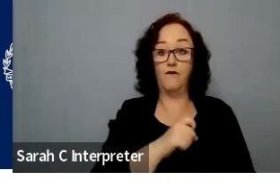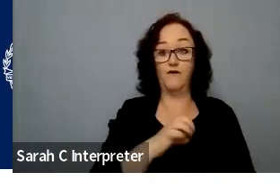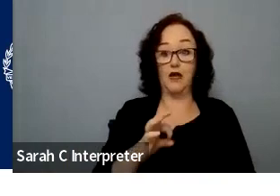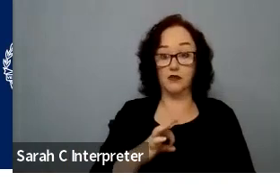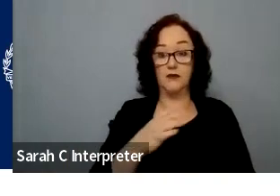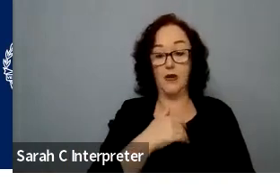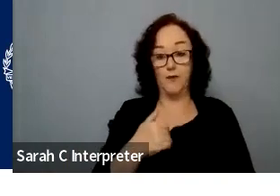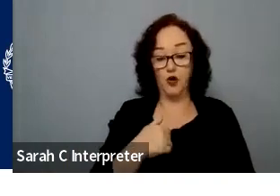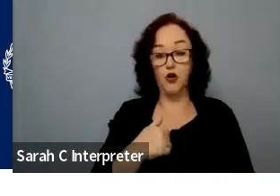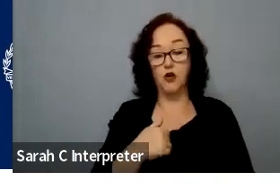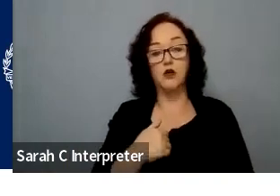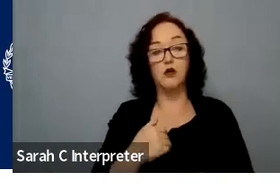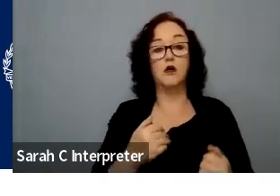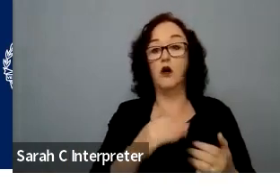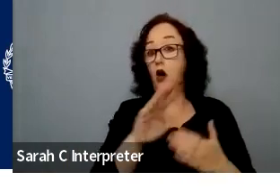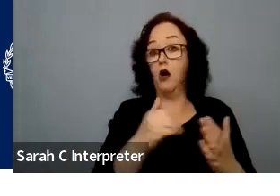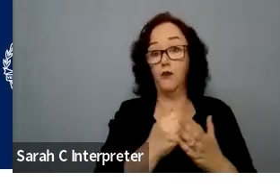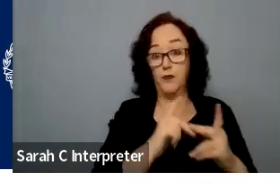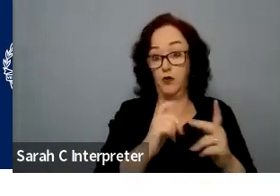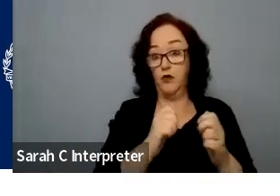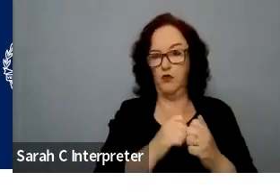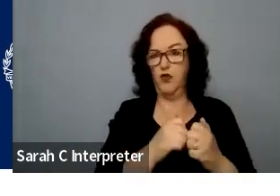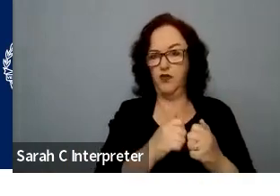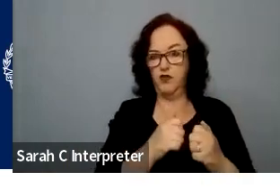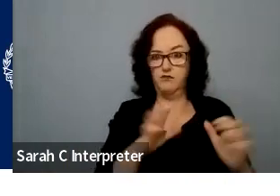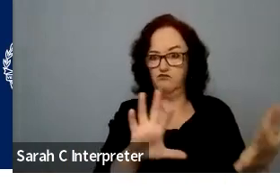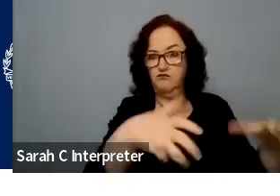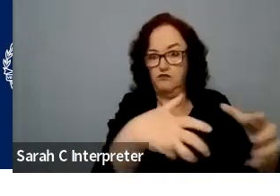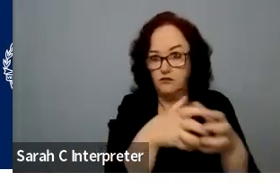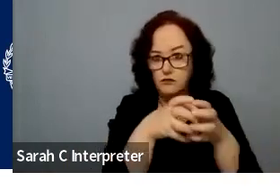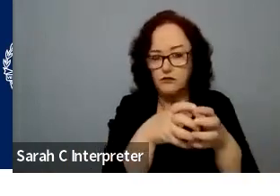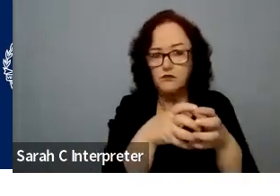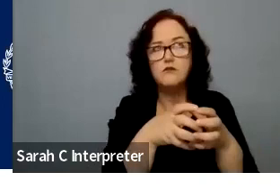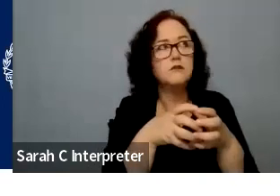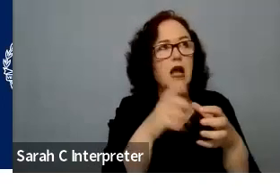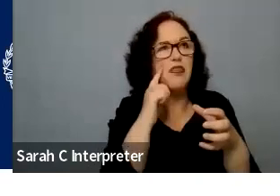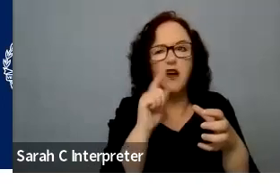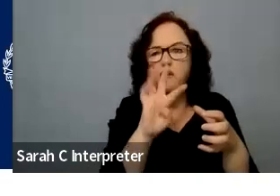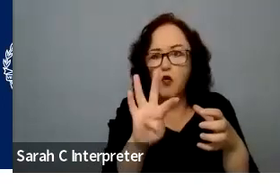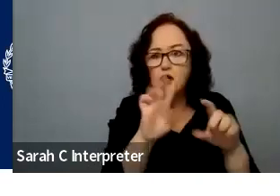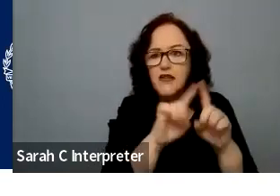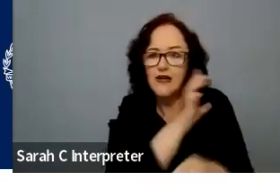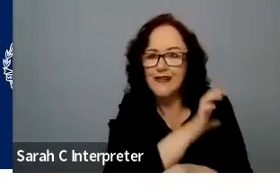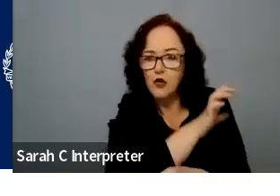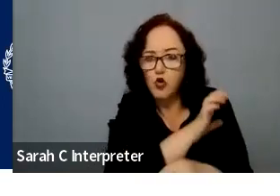her, all the faculty, and so we had, I believe, four different clinical groups which is how we